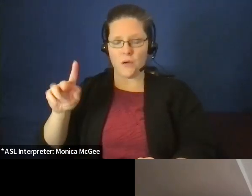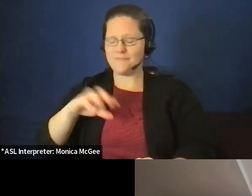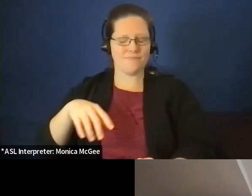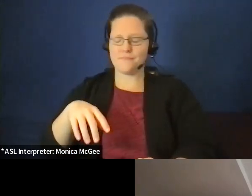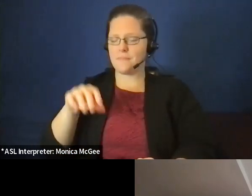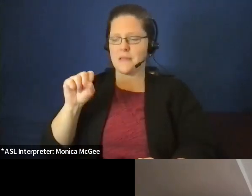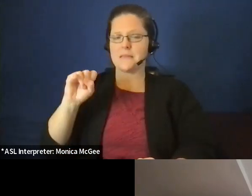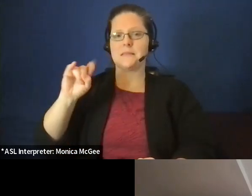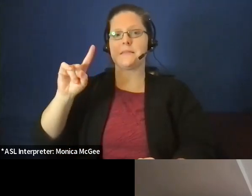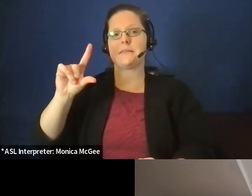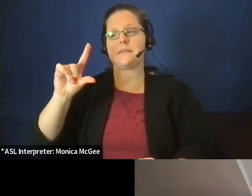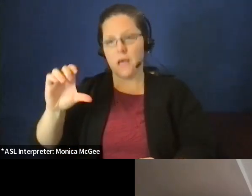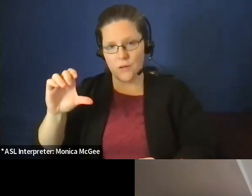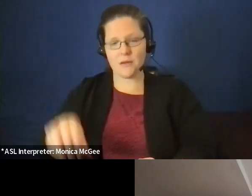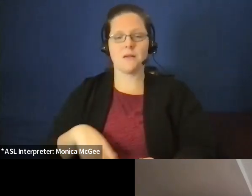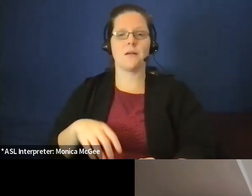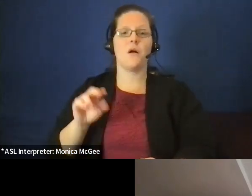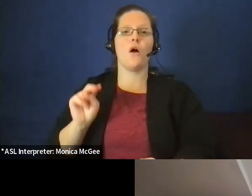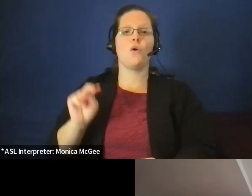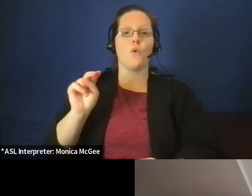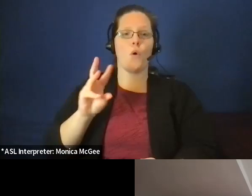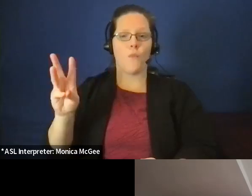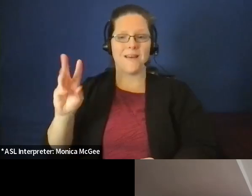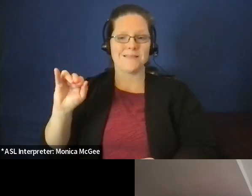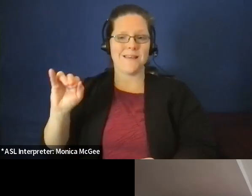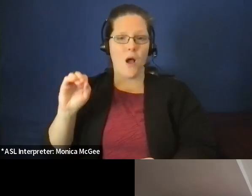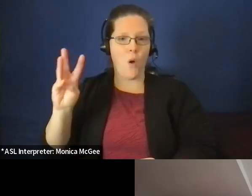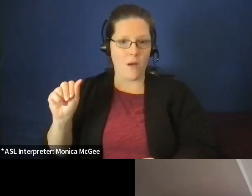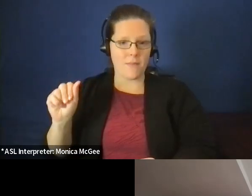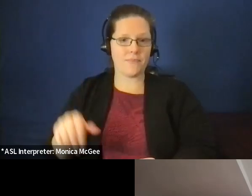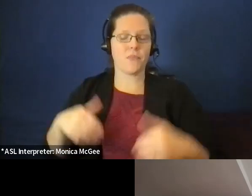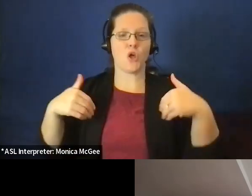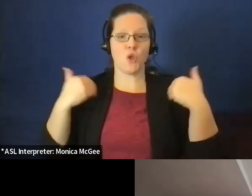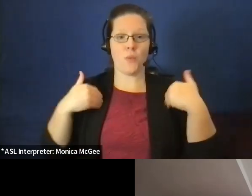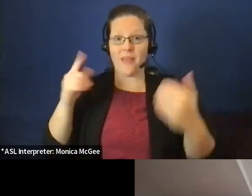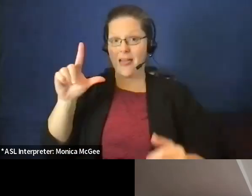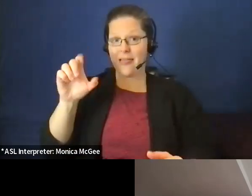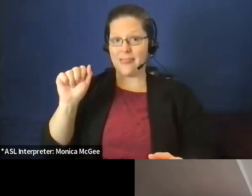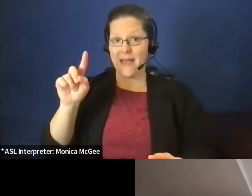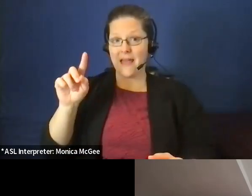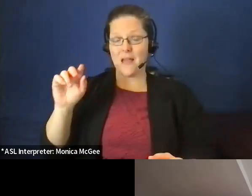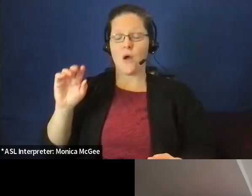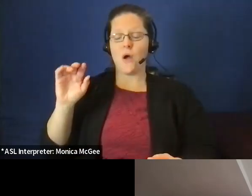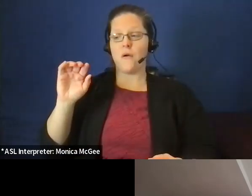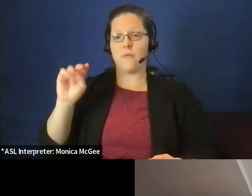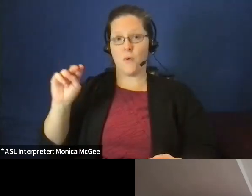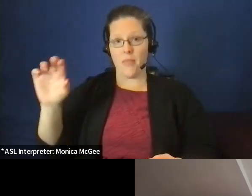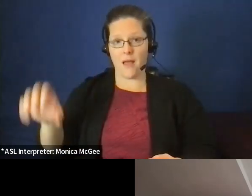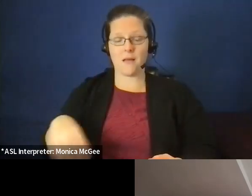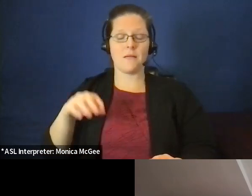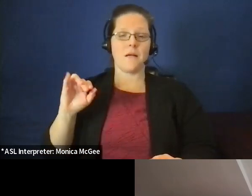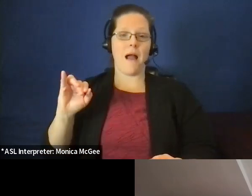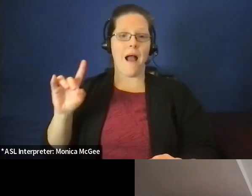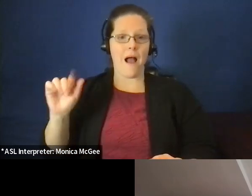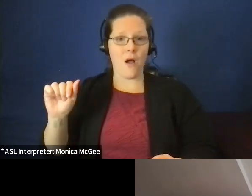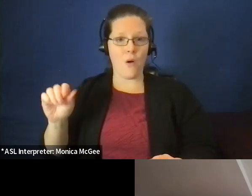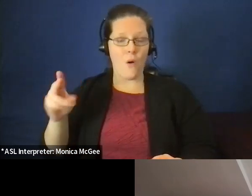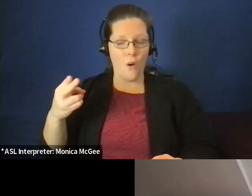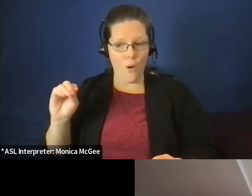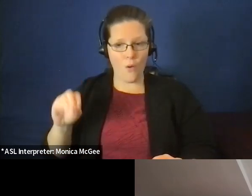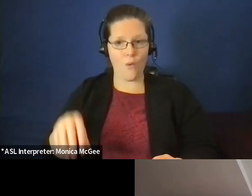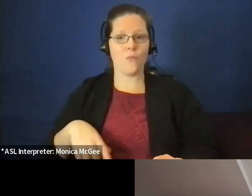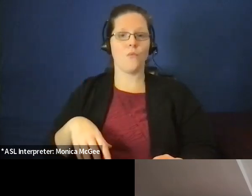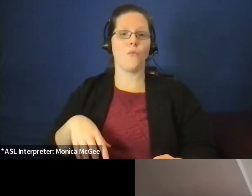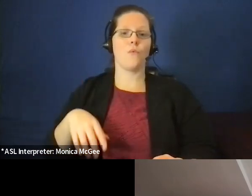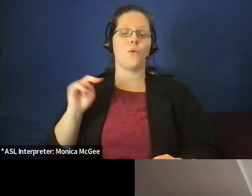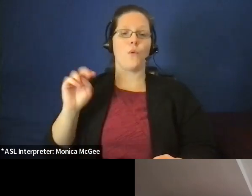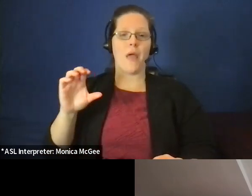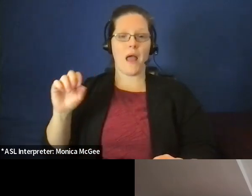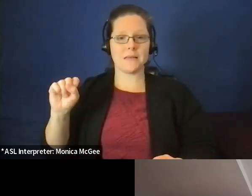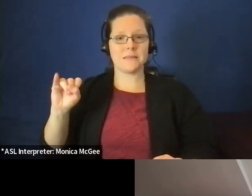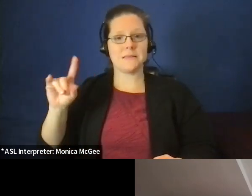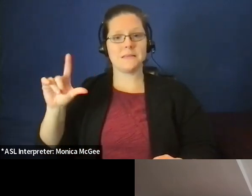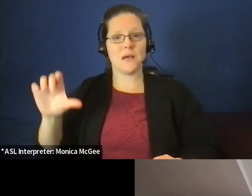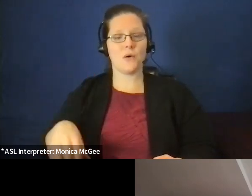joining from Wyoming, New Mexico, the